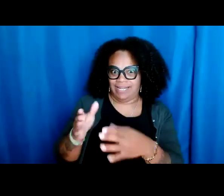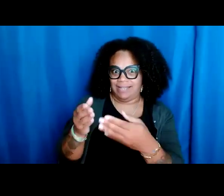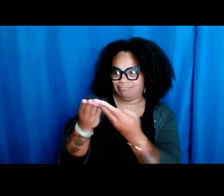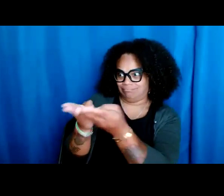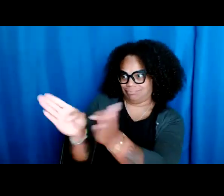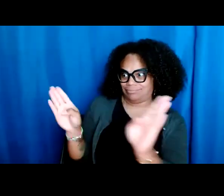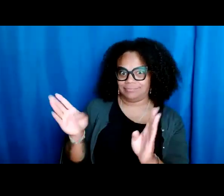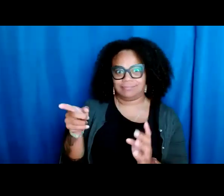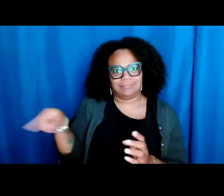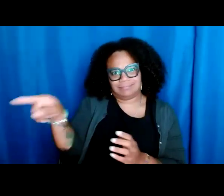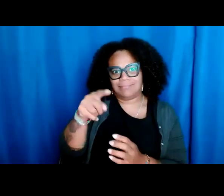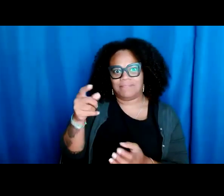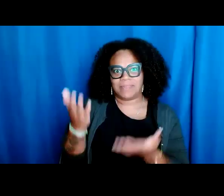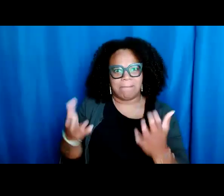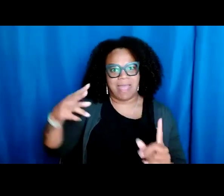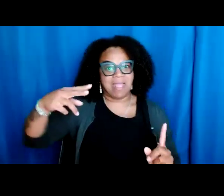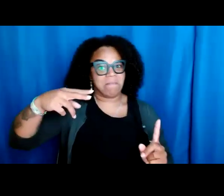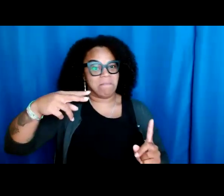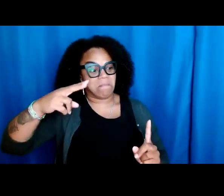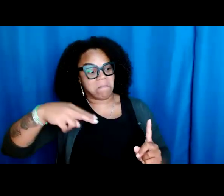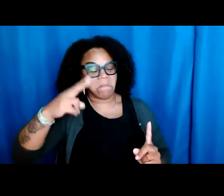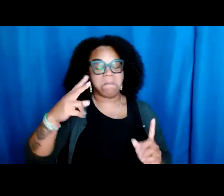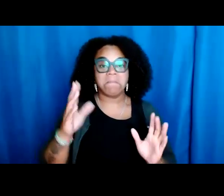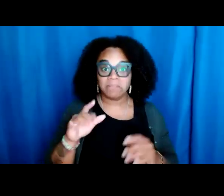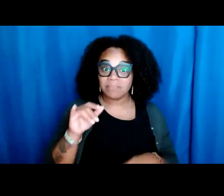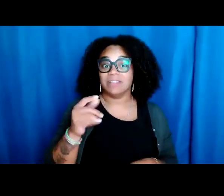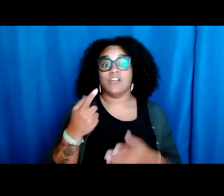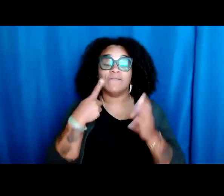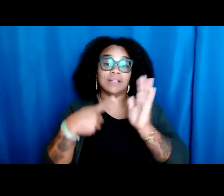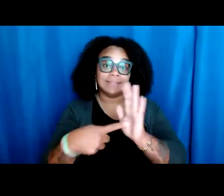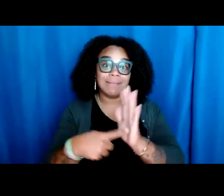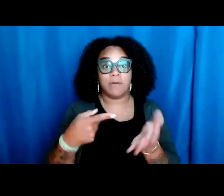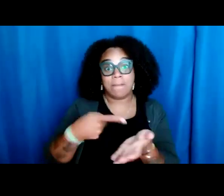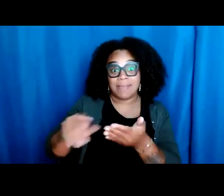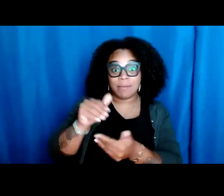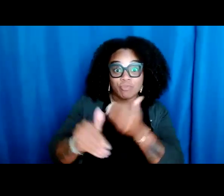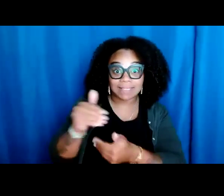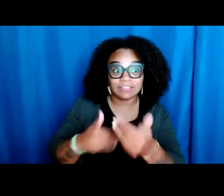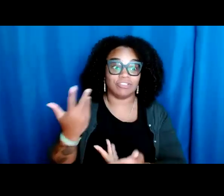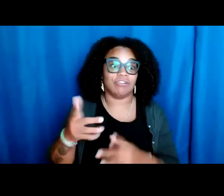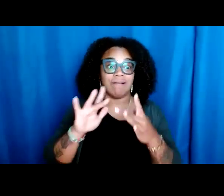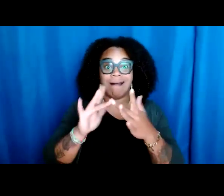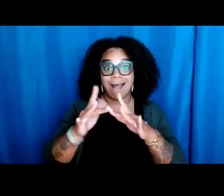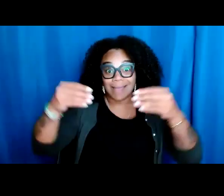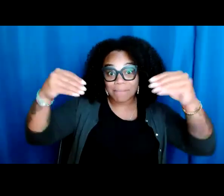so some platforms like payment processors, online marketplaces, they may even require